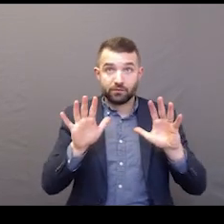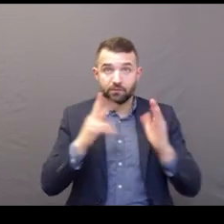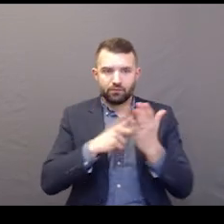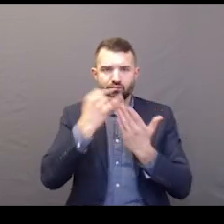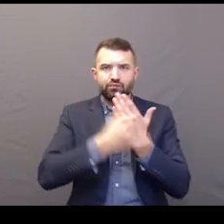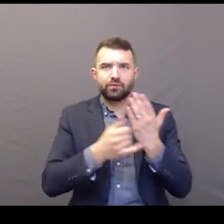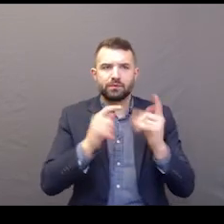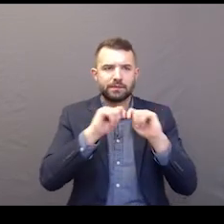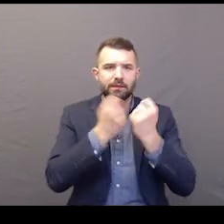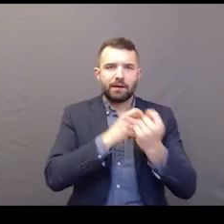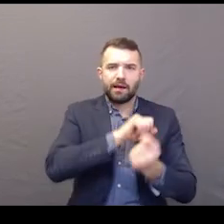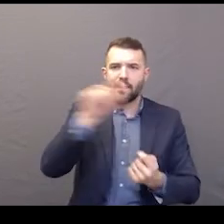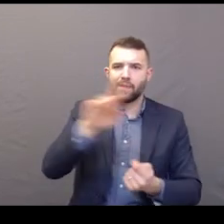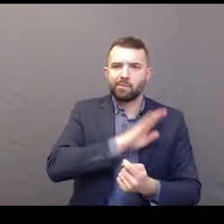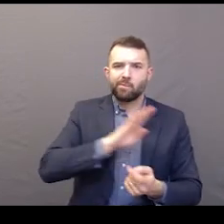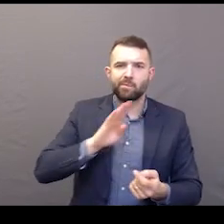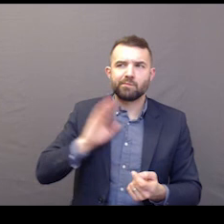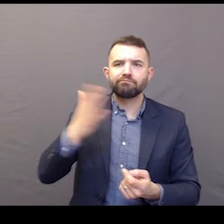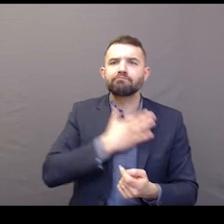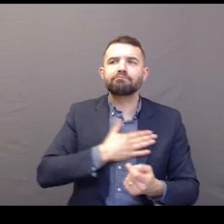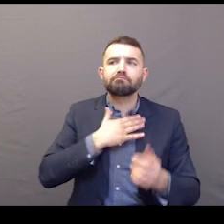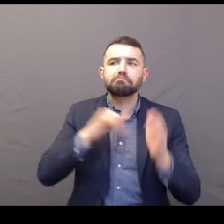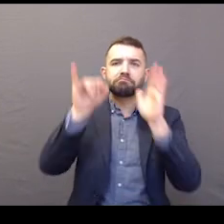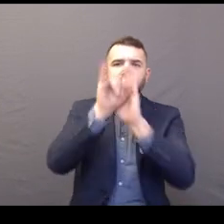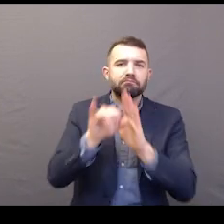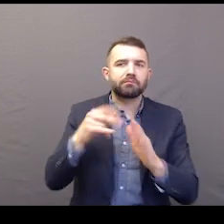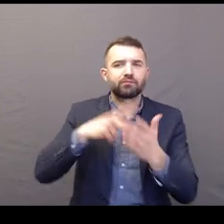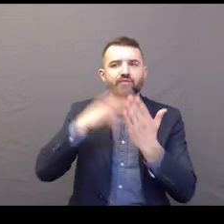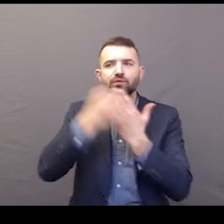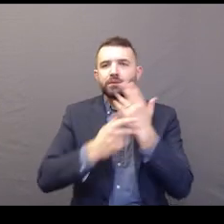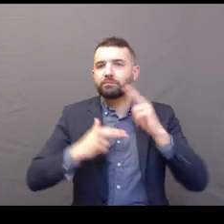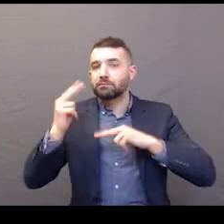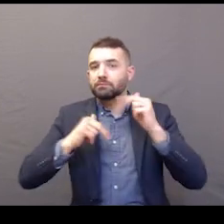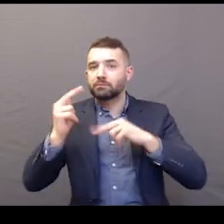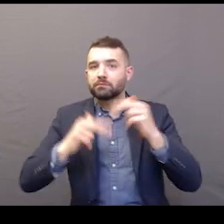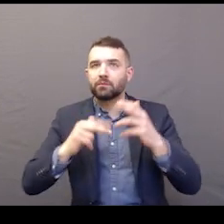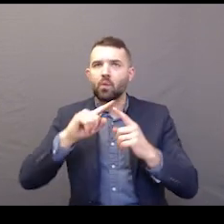to identify the project to be built, which may enable the project to advance into the design and